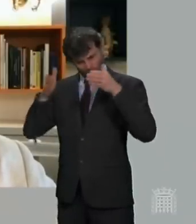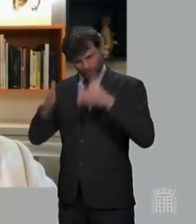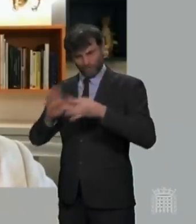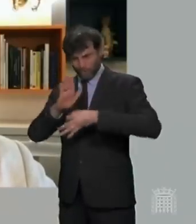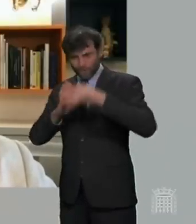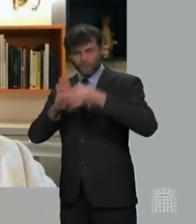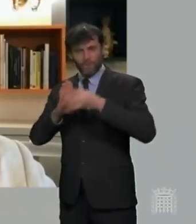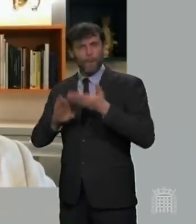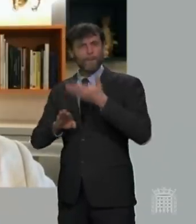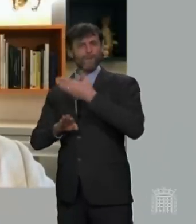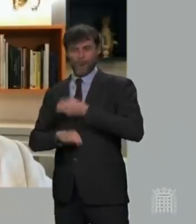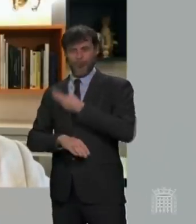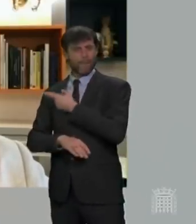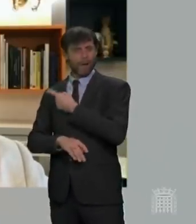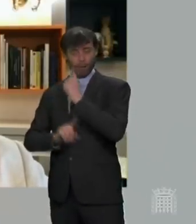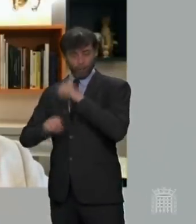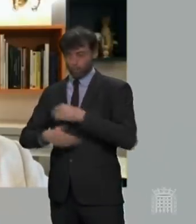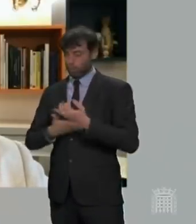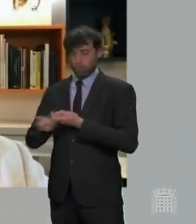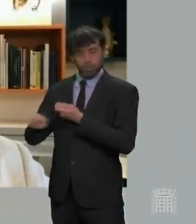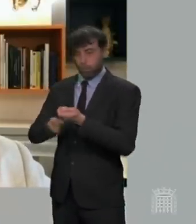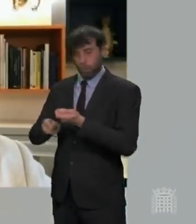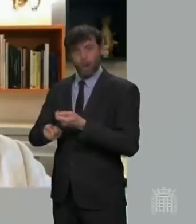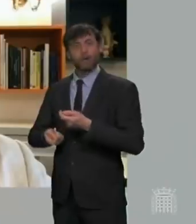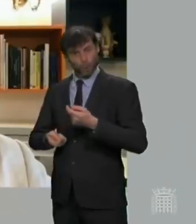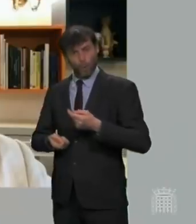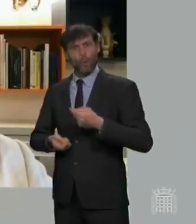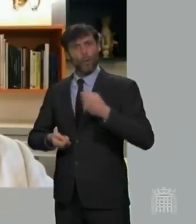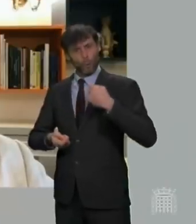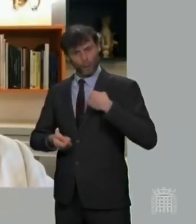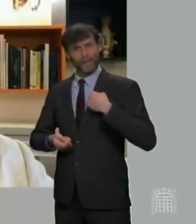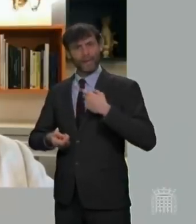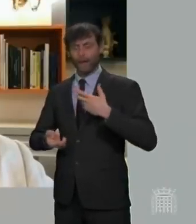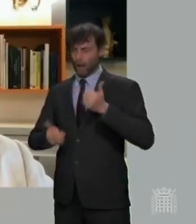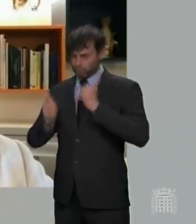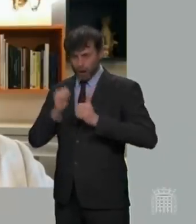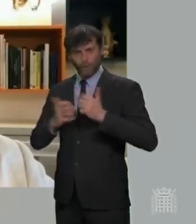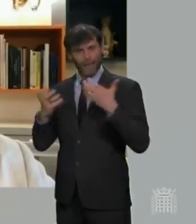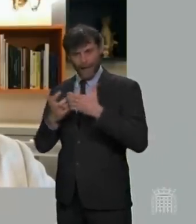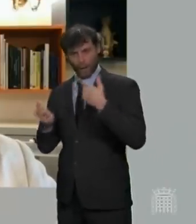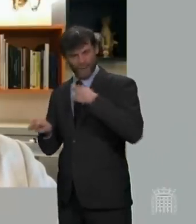raise skills and educational achievements in the town. Will the Prime Minister outline how people